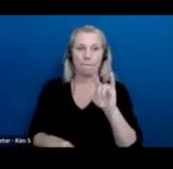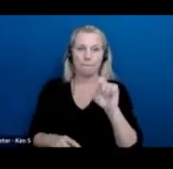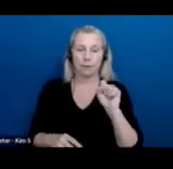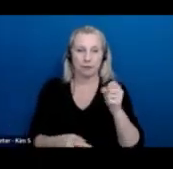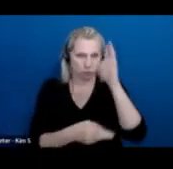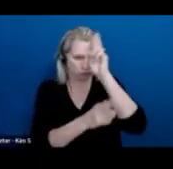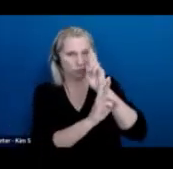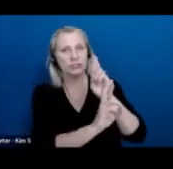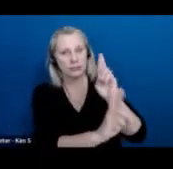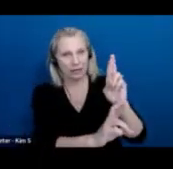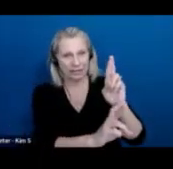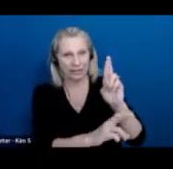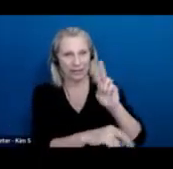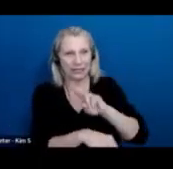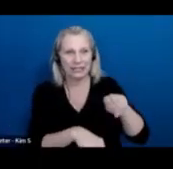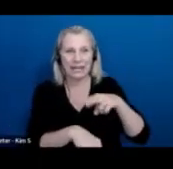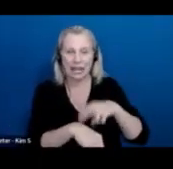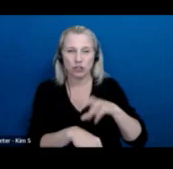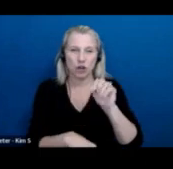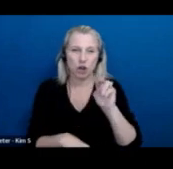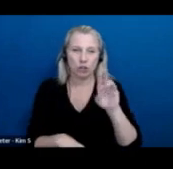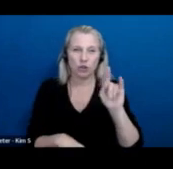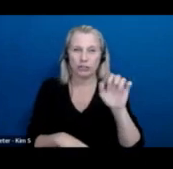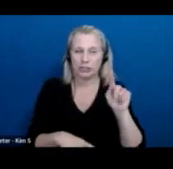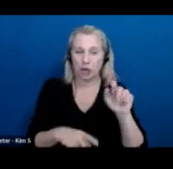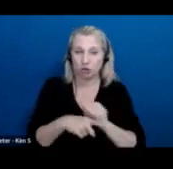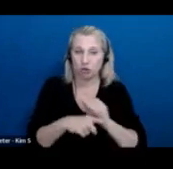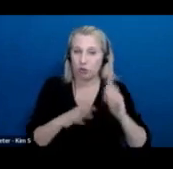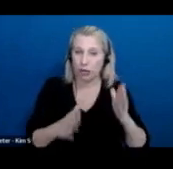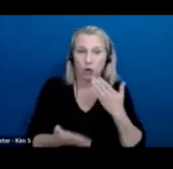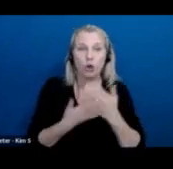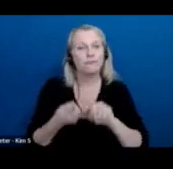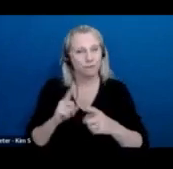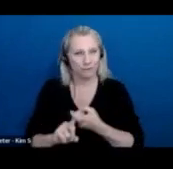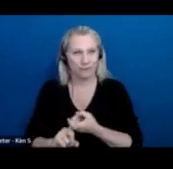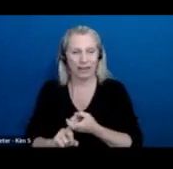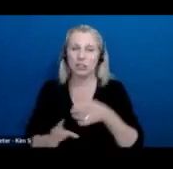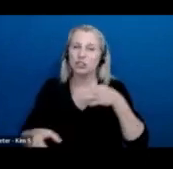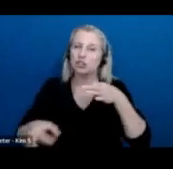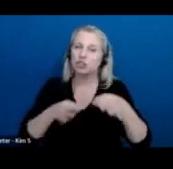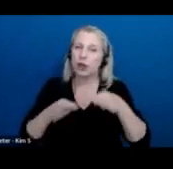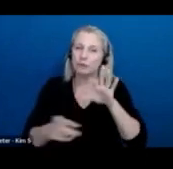respected national consultant, fellow trainer and good friend, describes the cultural shift